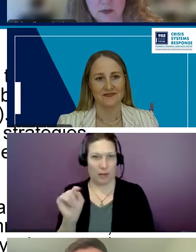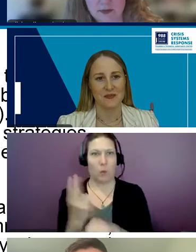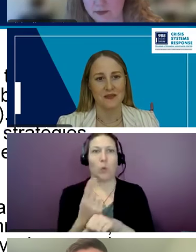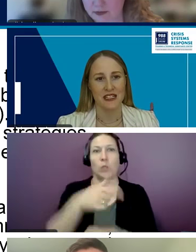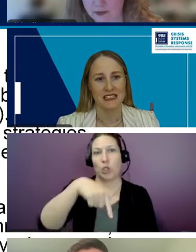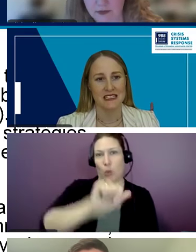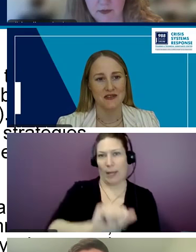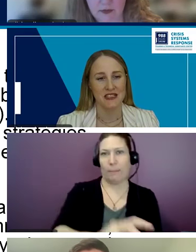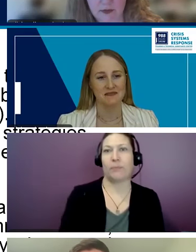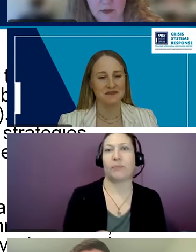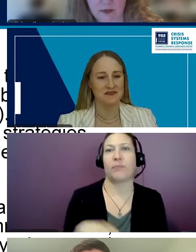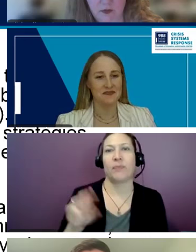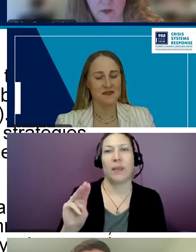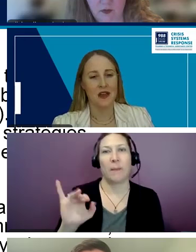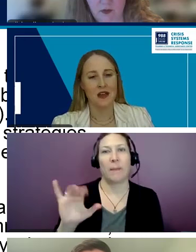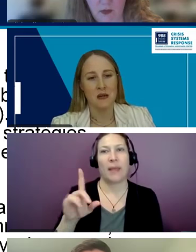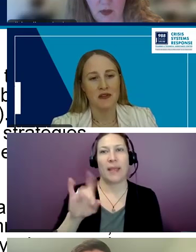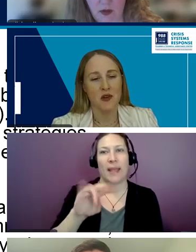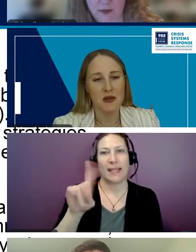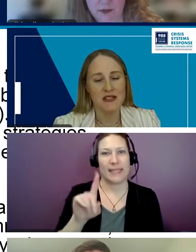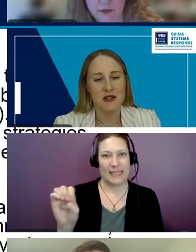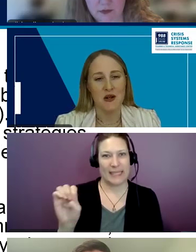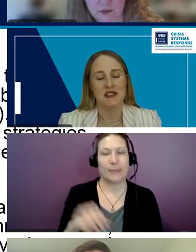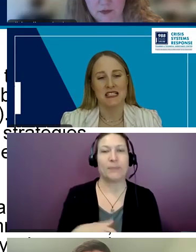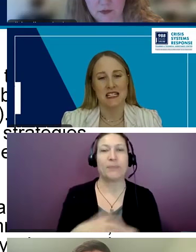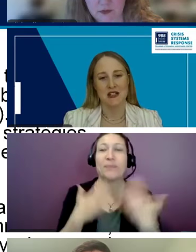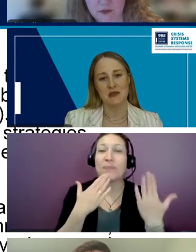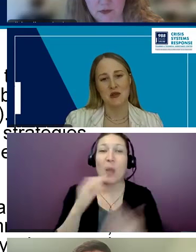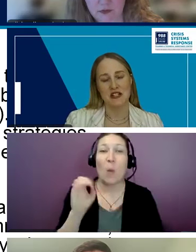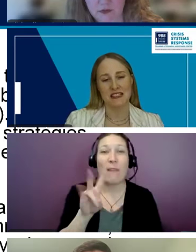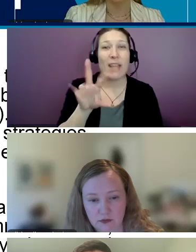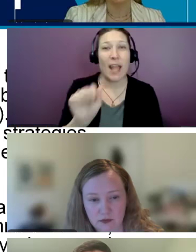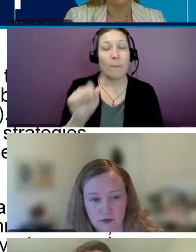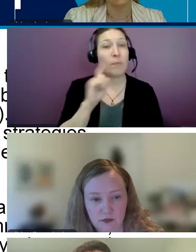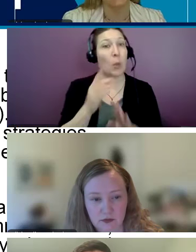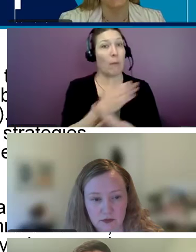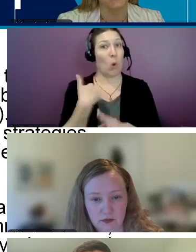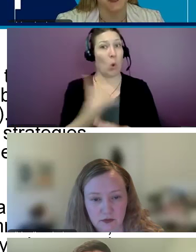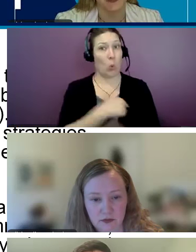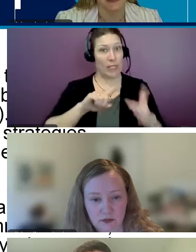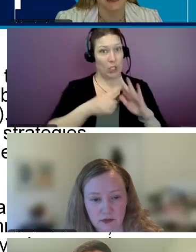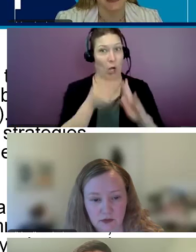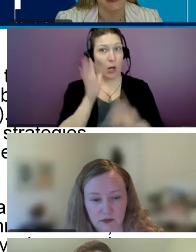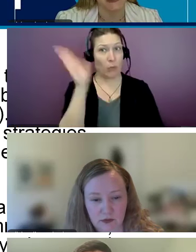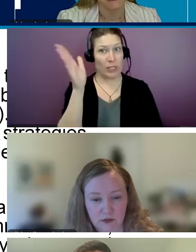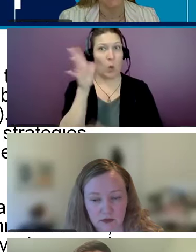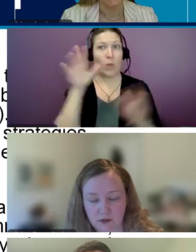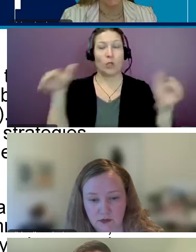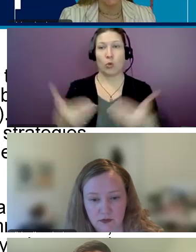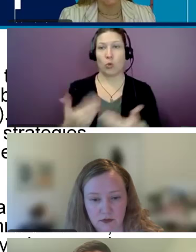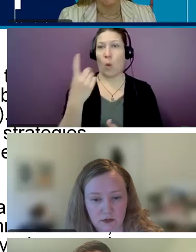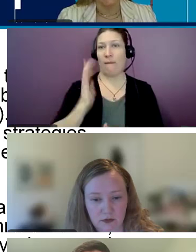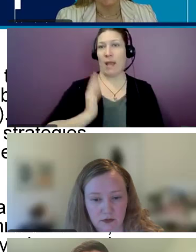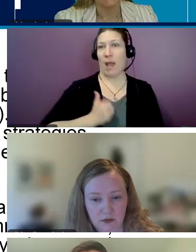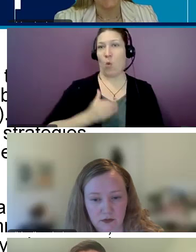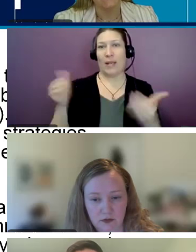Thanks, Olivia. Before we start our presentation portion, I'd like to introduce one of our guest speakers.